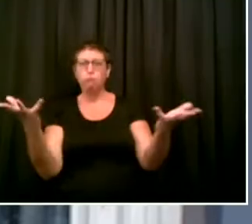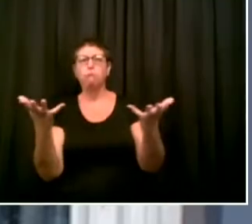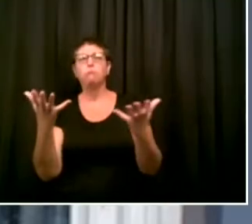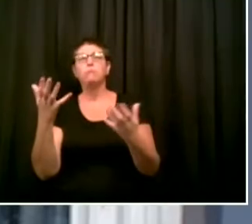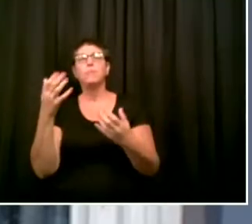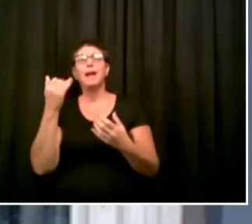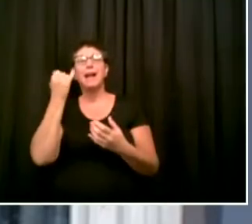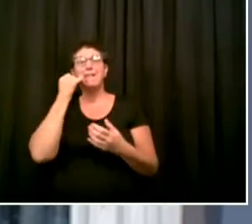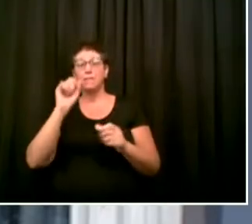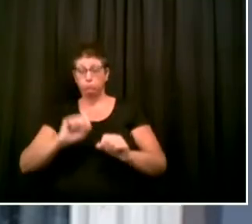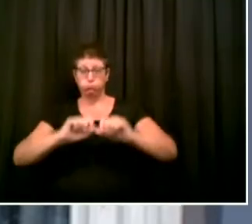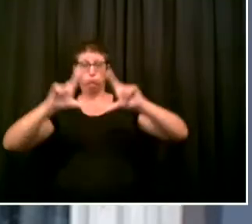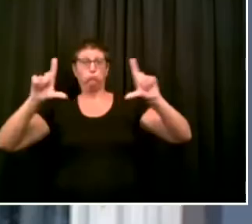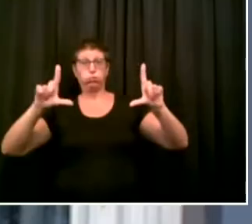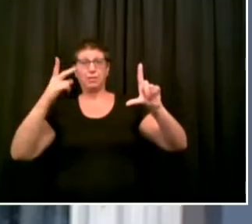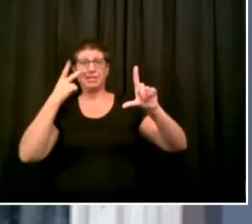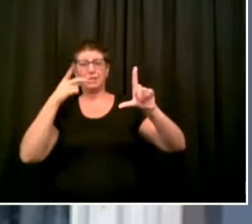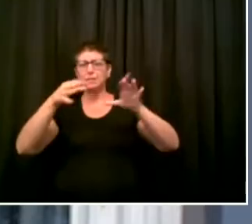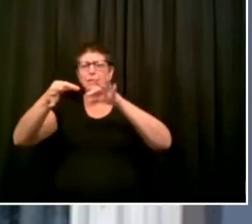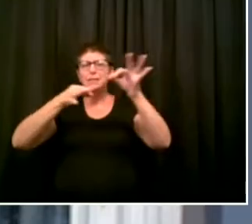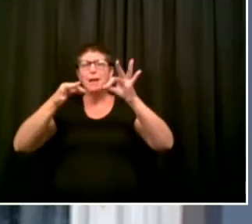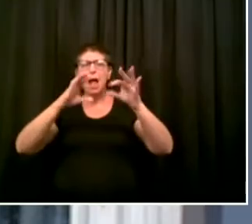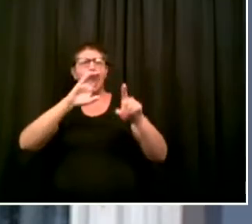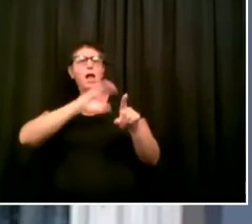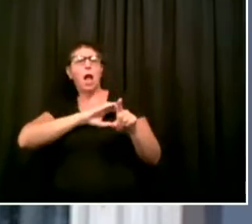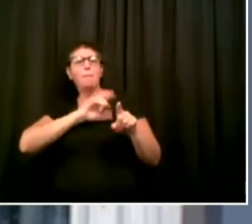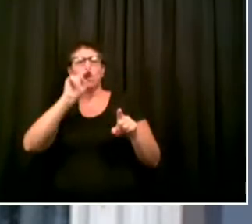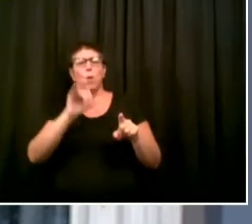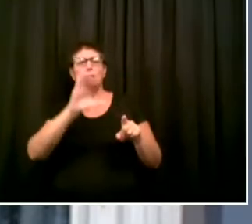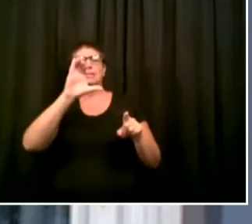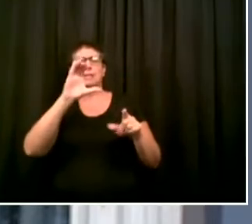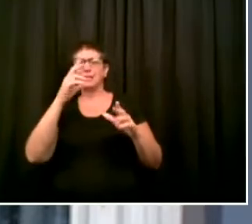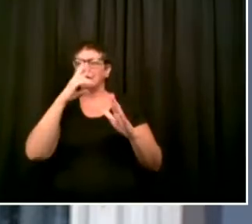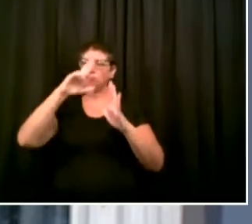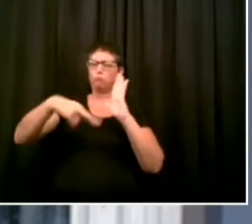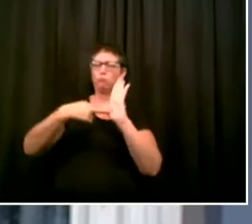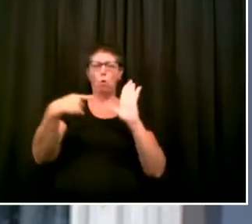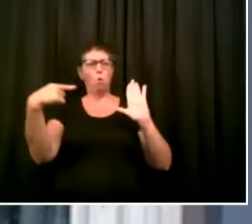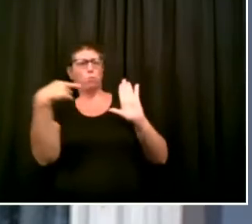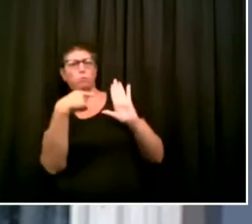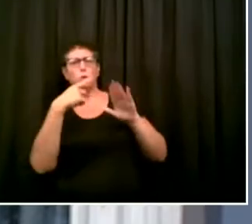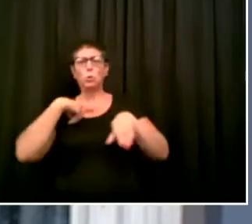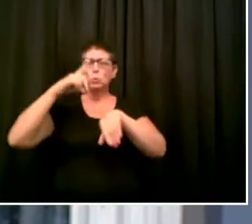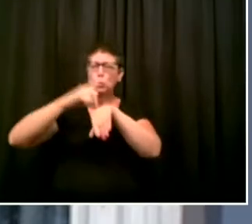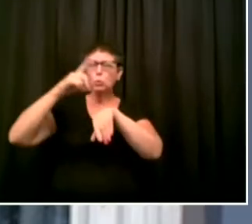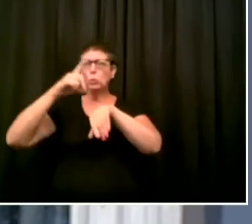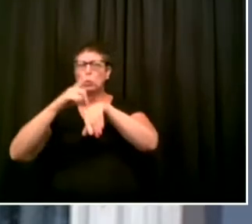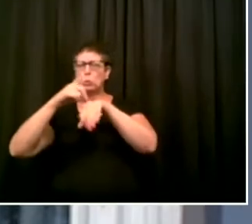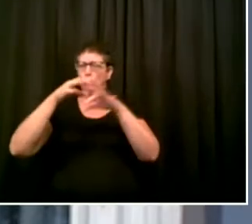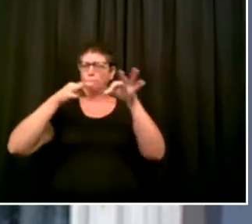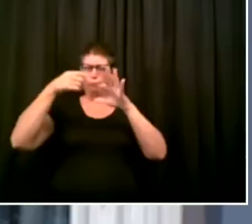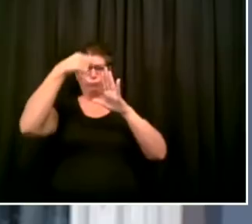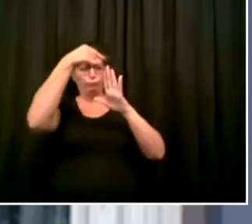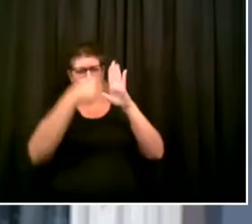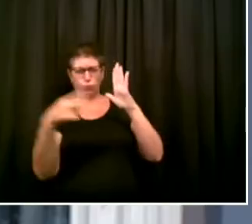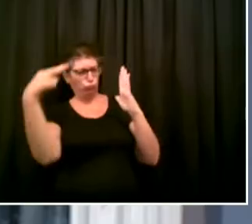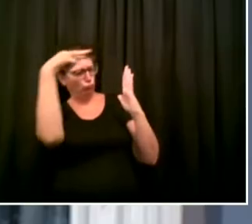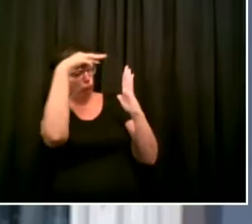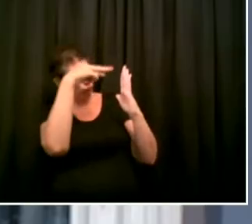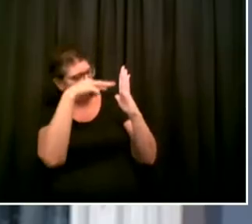OBAMA PLEDGE, WHETHER IT'S THE BLUE RIBBON PANEL. ONE OF THE KEY POINTS THE BLUE- RIBBON PANEL